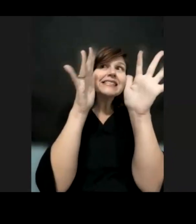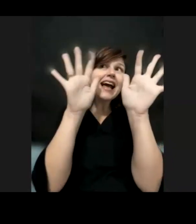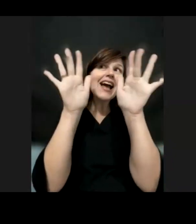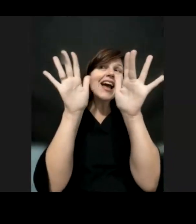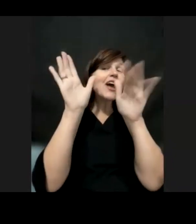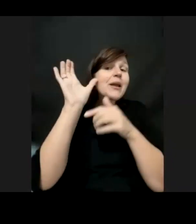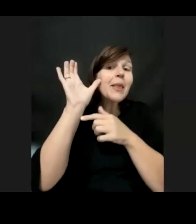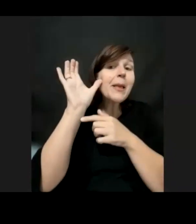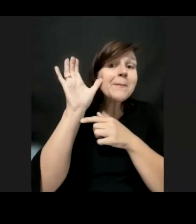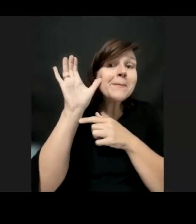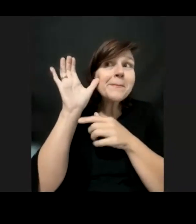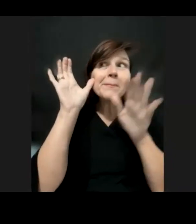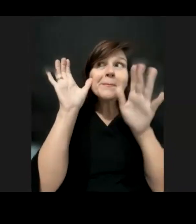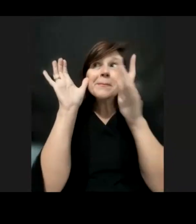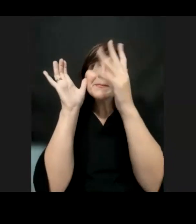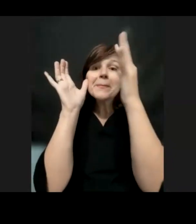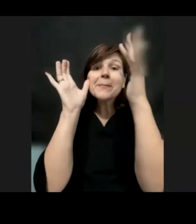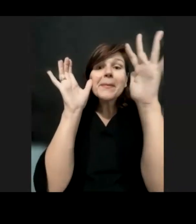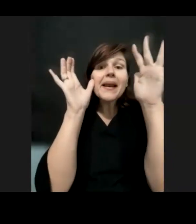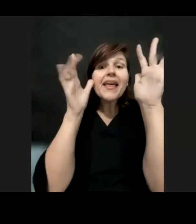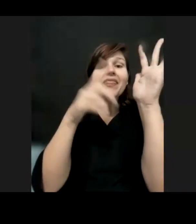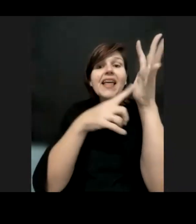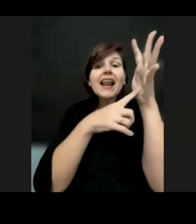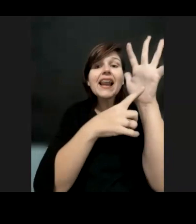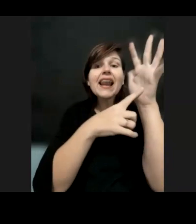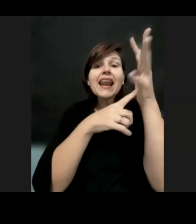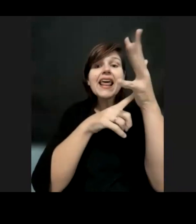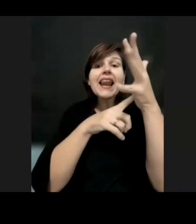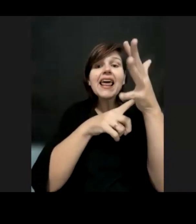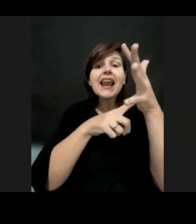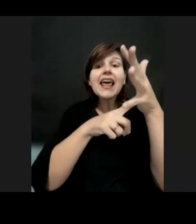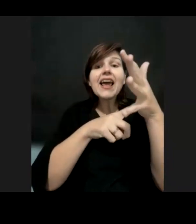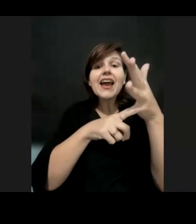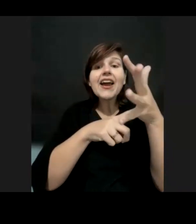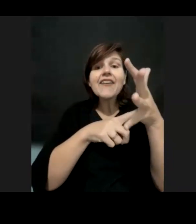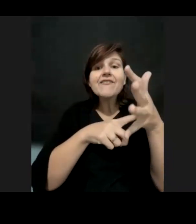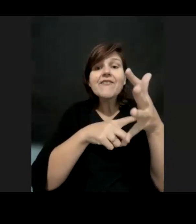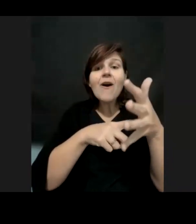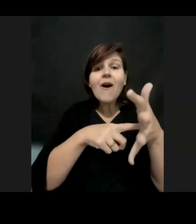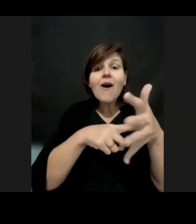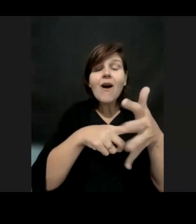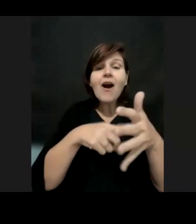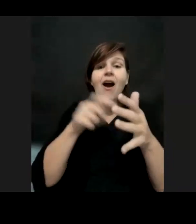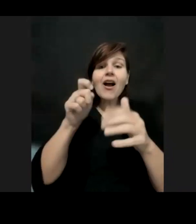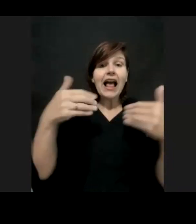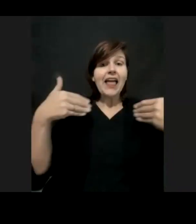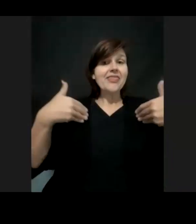The leaves fall with some news, the woodland creatures are in need